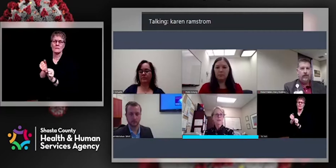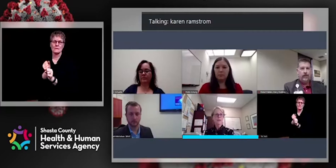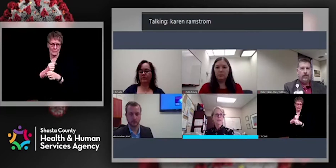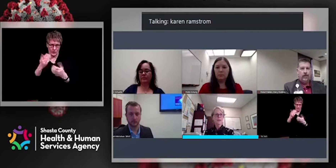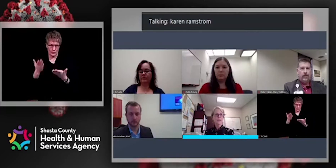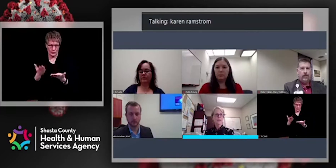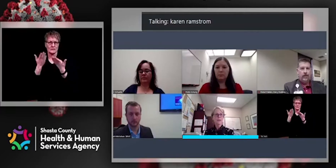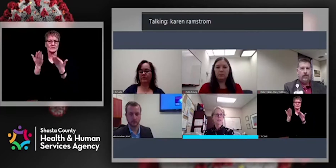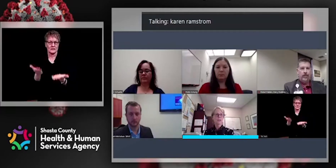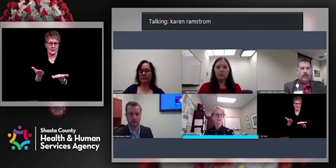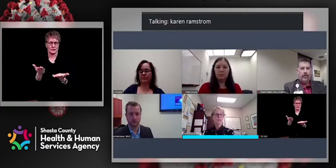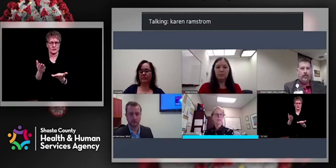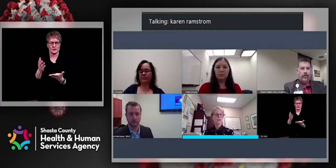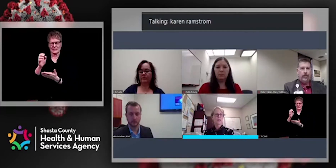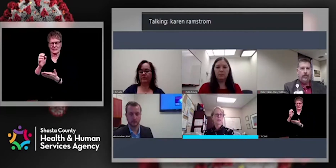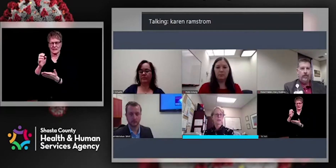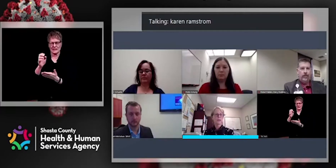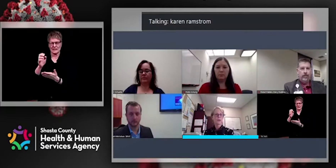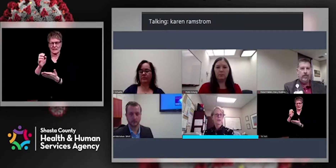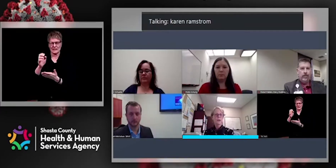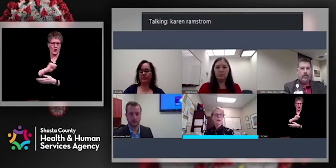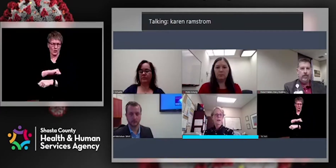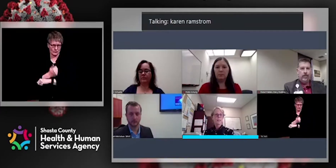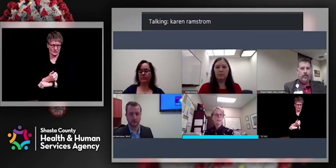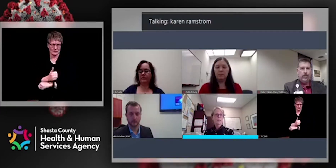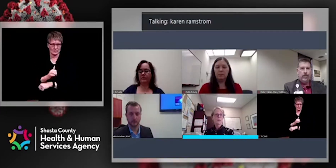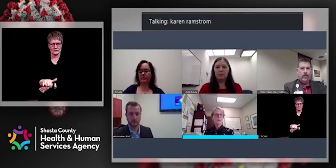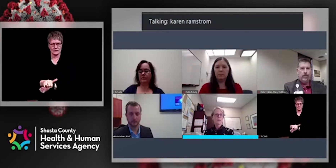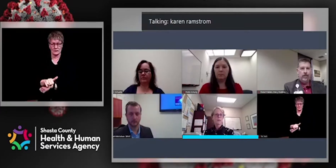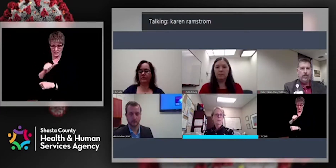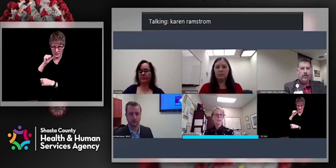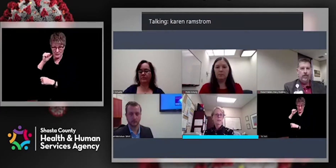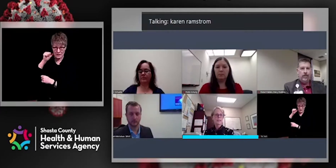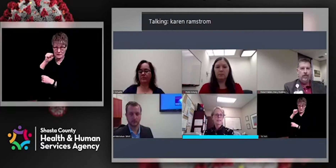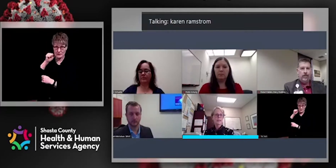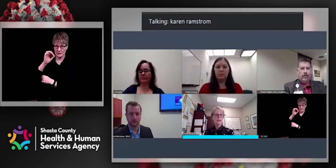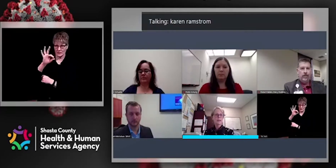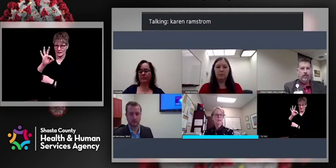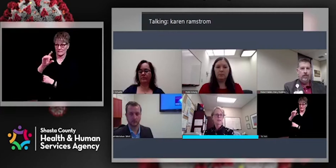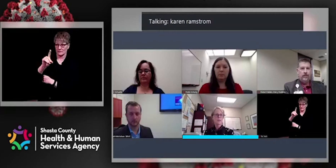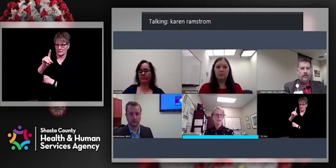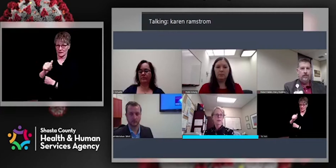The FDA actually released, yesterday, their independent review and analysis of that